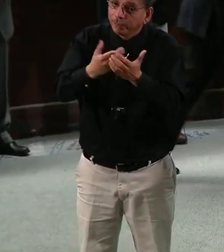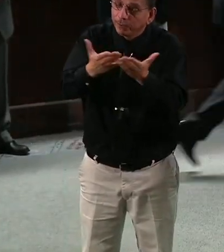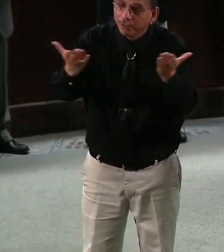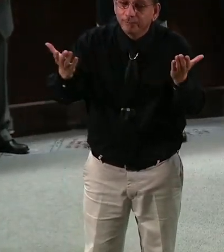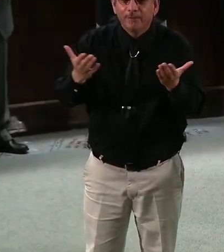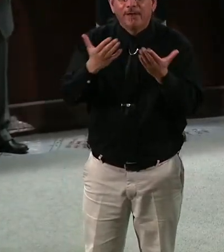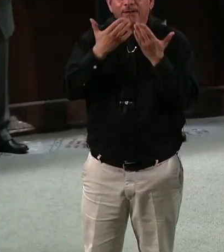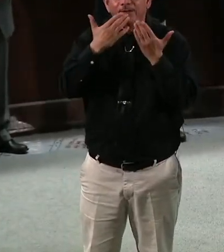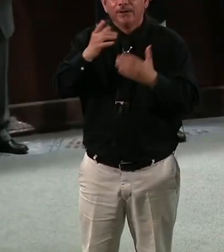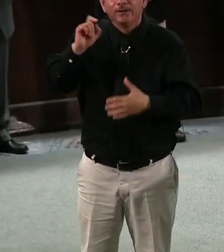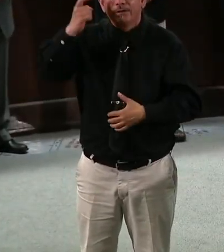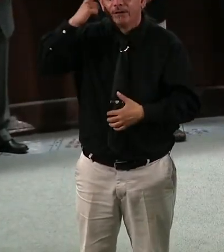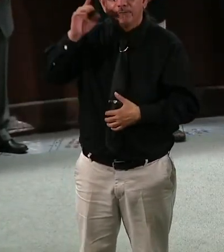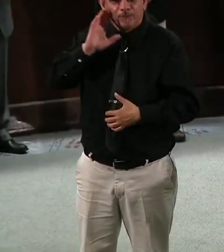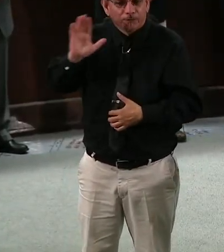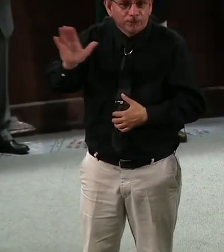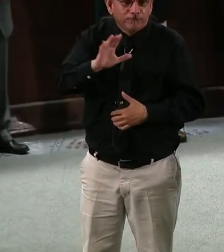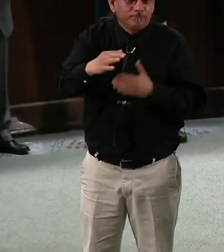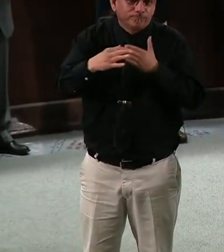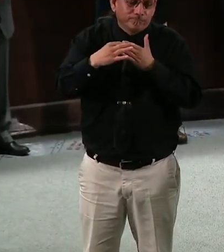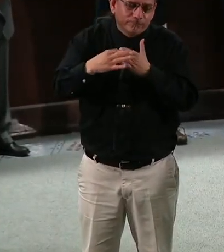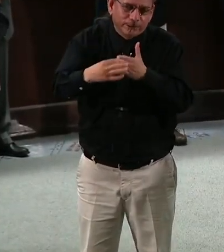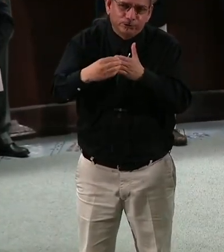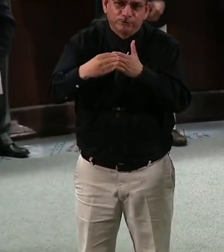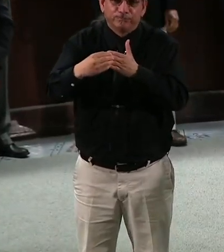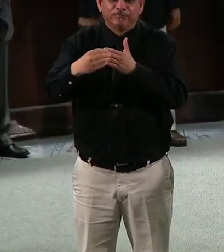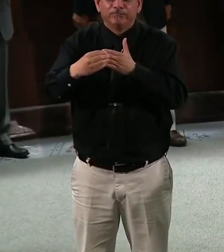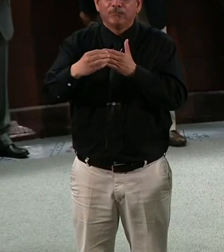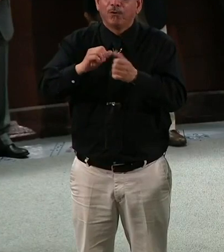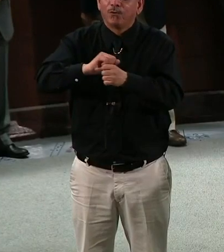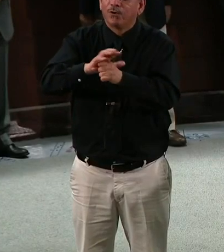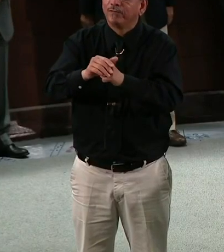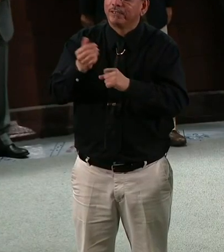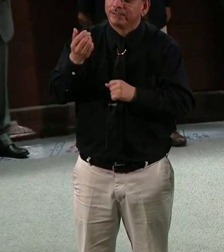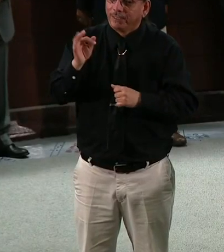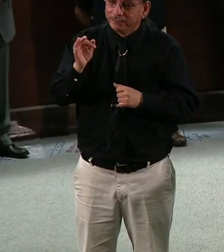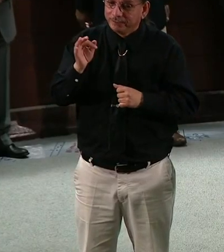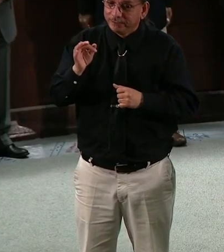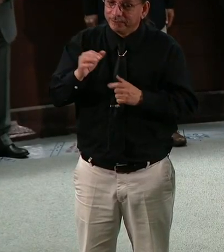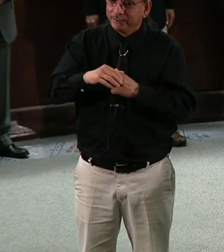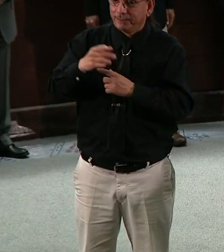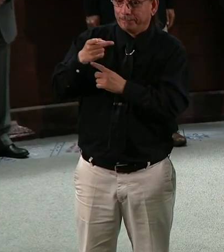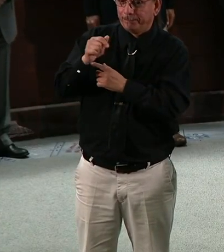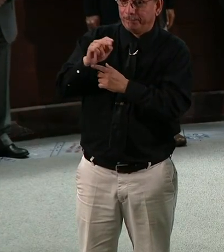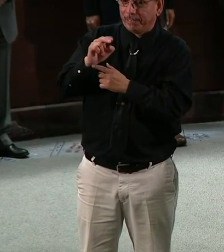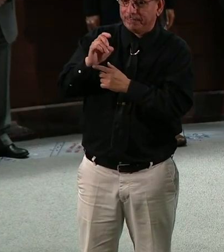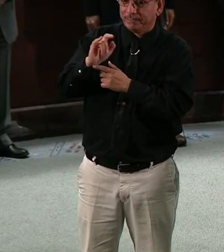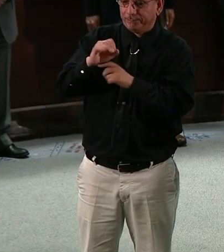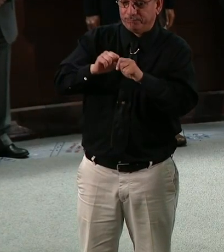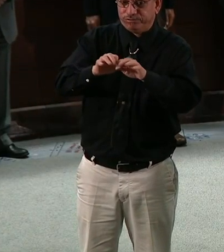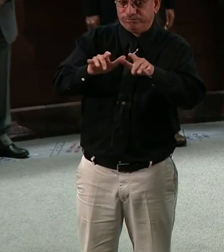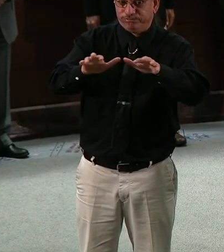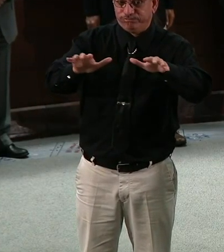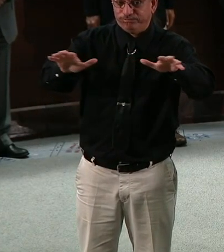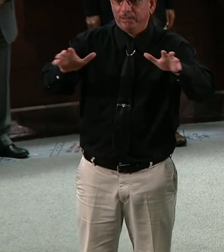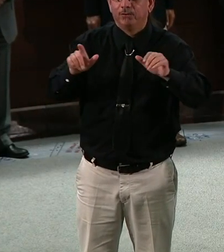YOU VERY MUCH THE GOVERNOR AT A FESTIVAL THAT EVERYONE. THANK